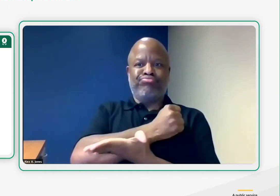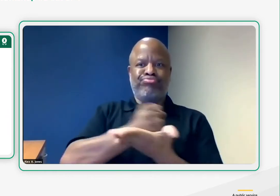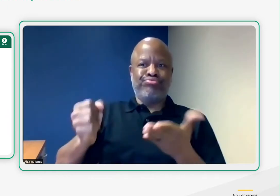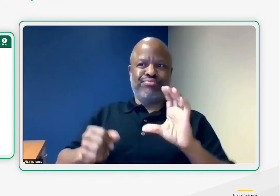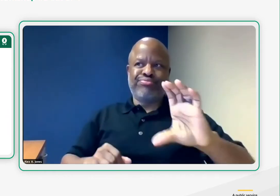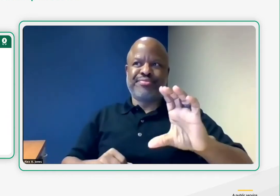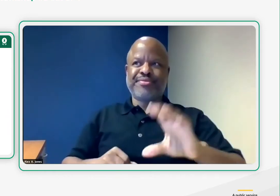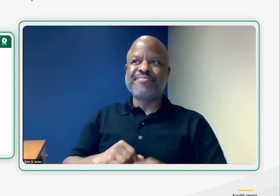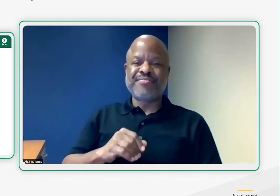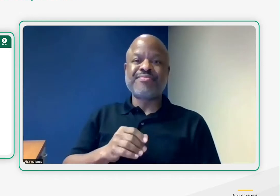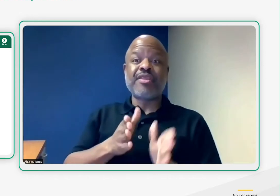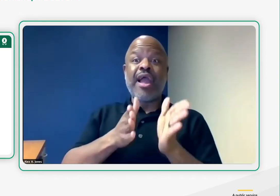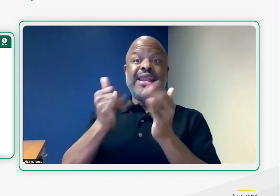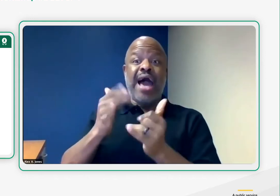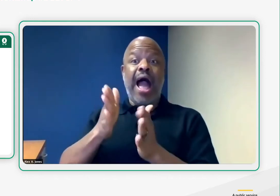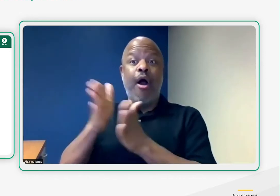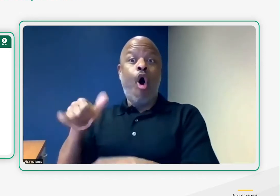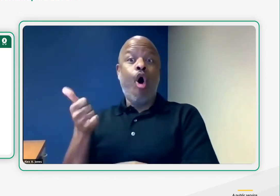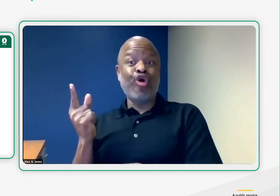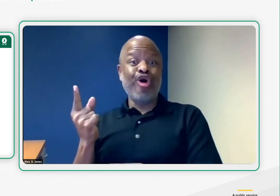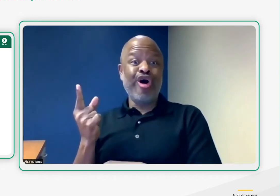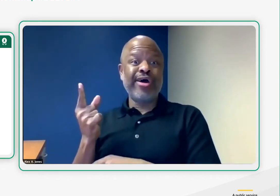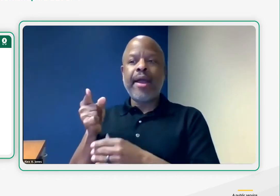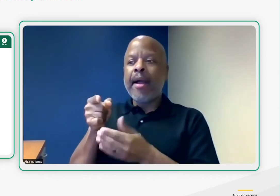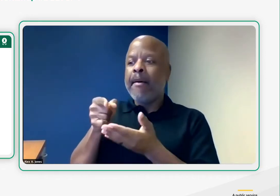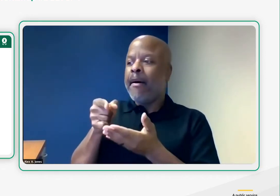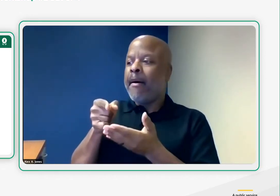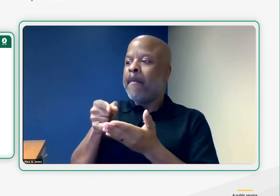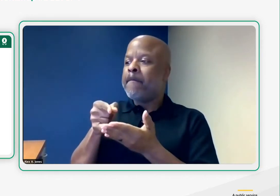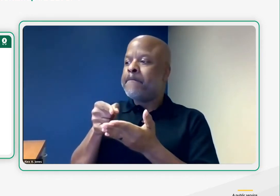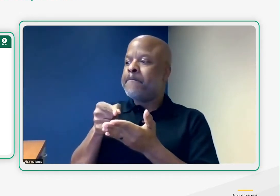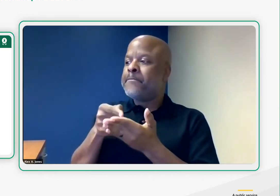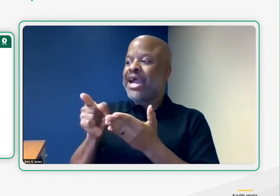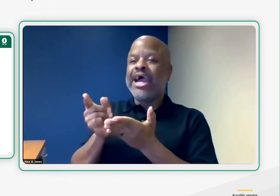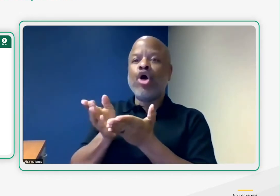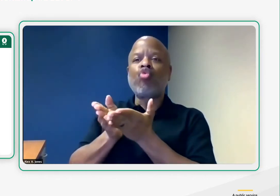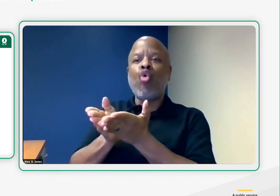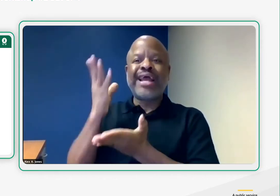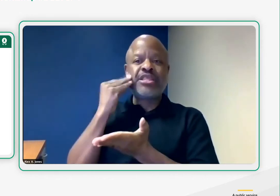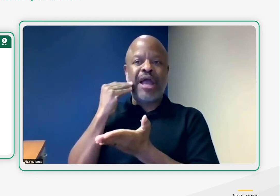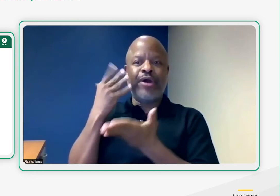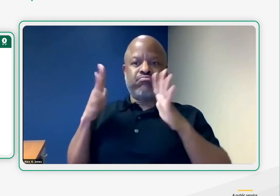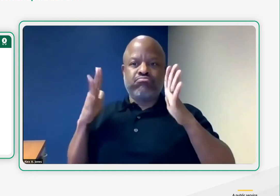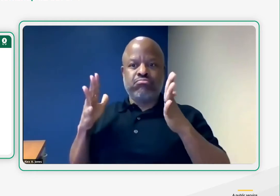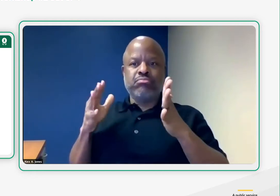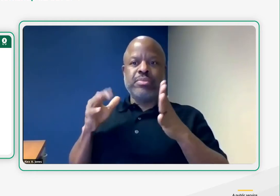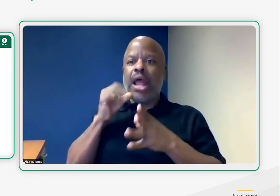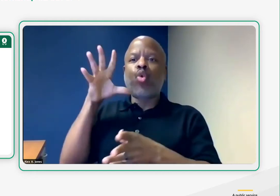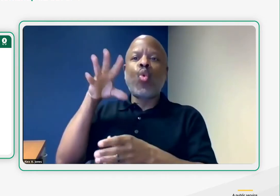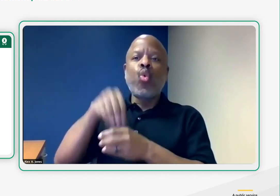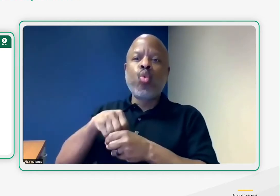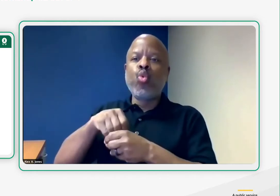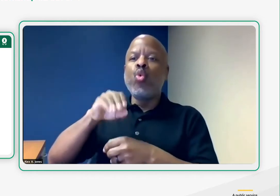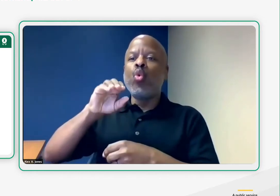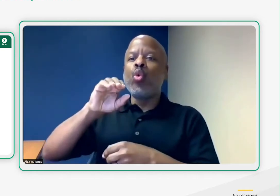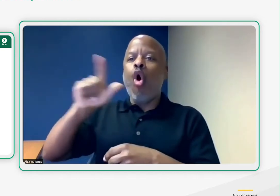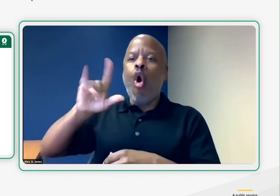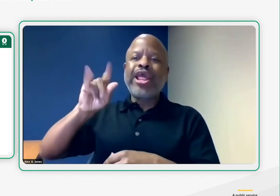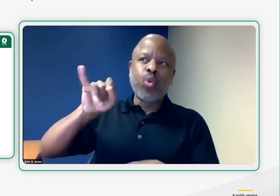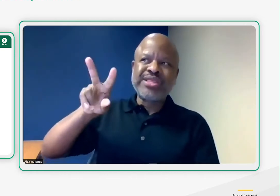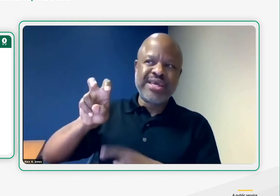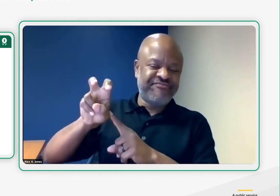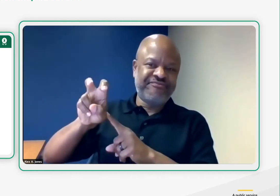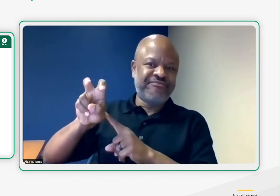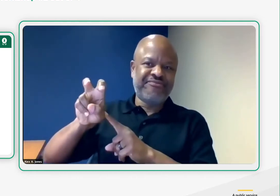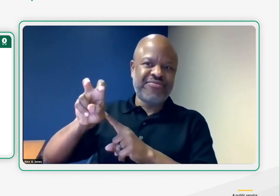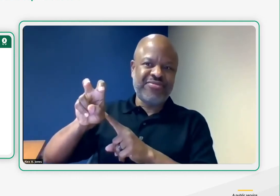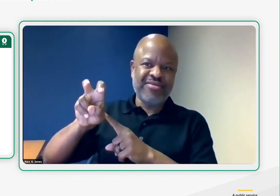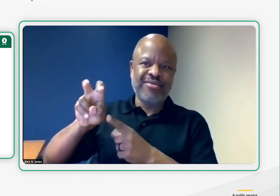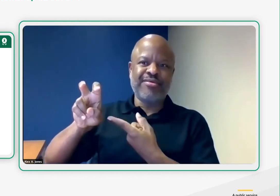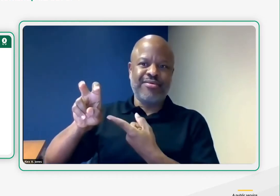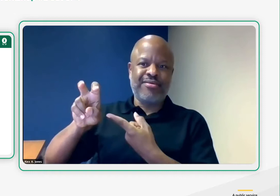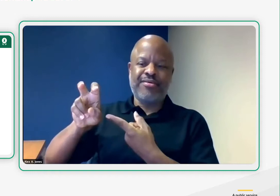So, if you think about another cruise experience: It's not all-inclusive.